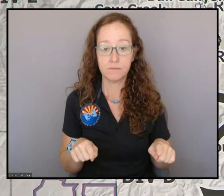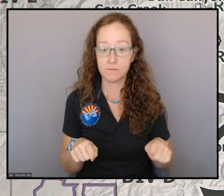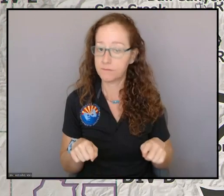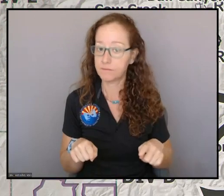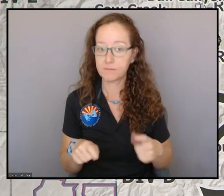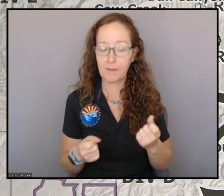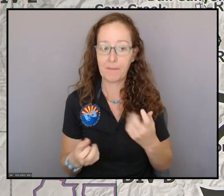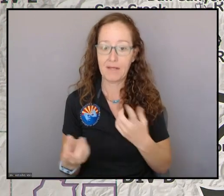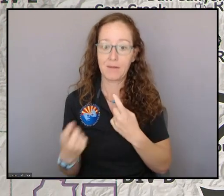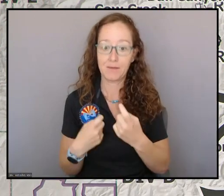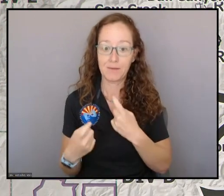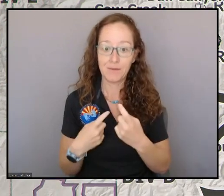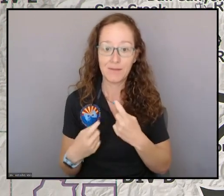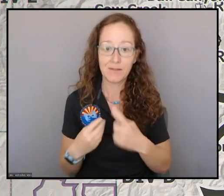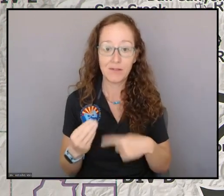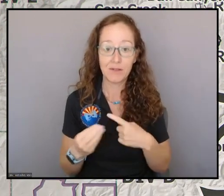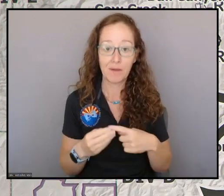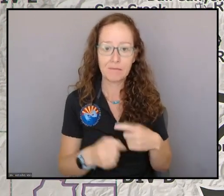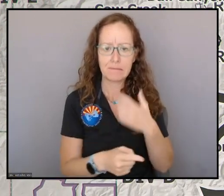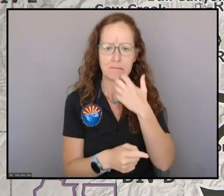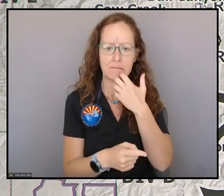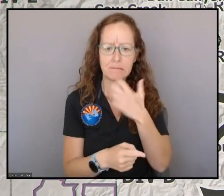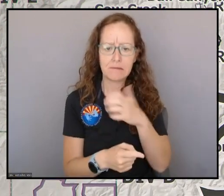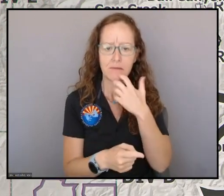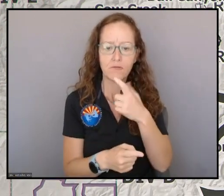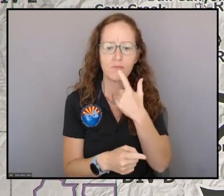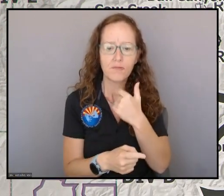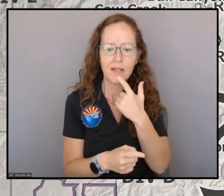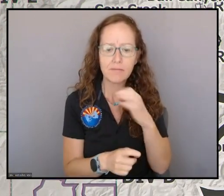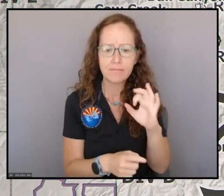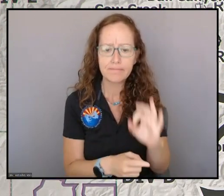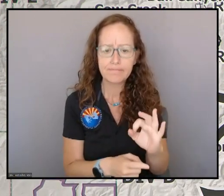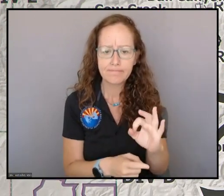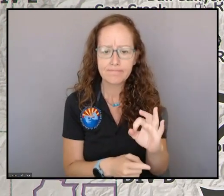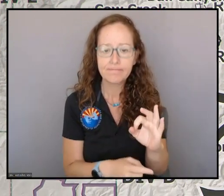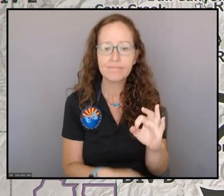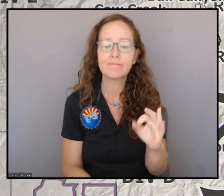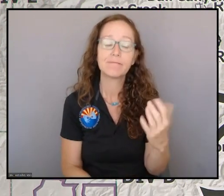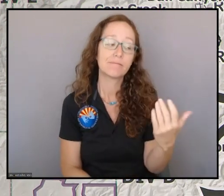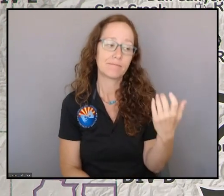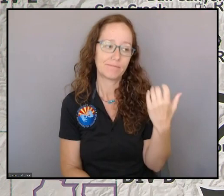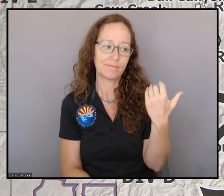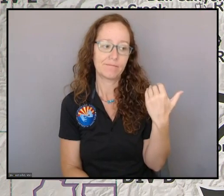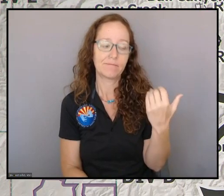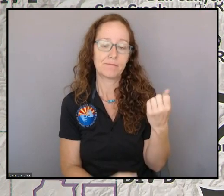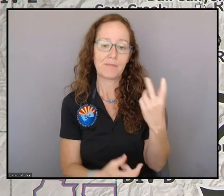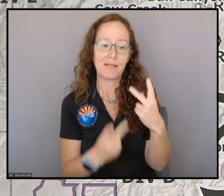concerning the red dots that are down in here. Last night, for the night shift when those folks were out, we did send